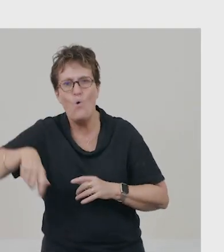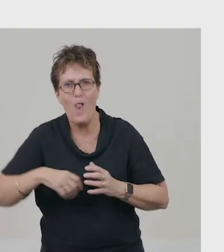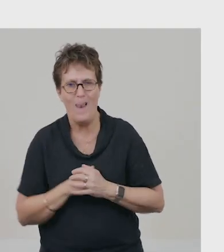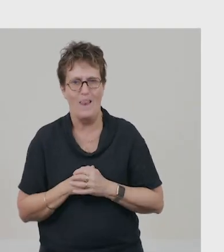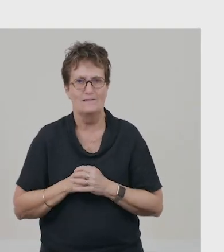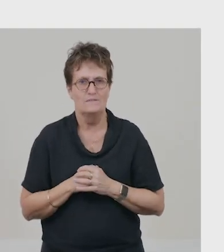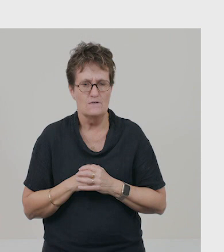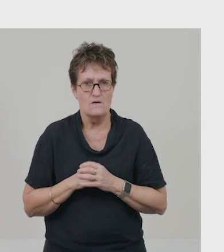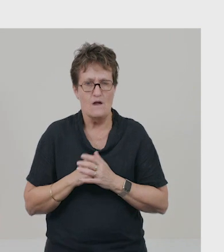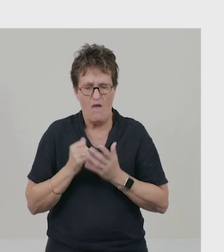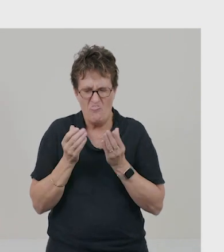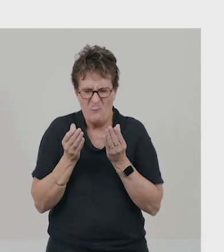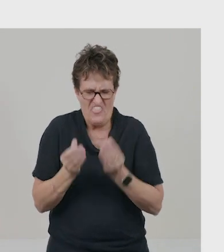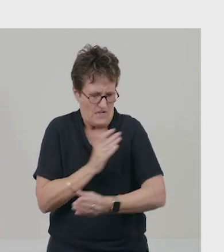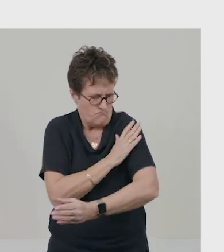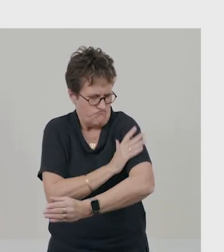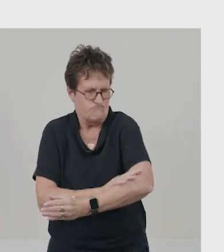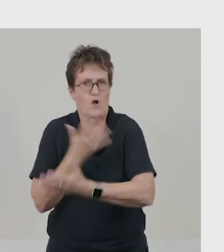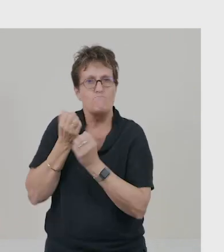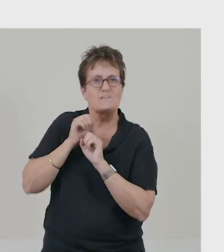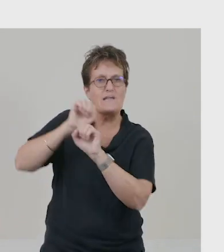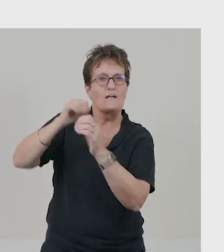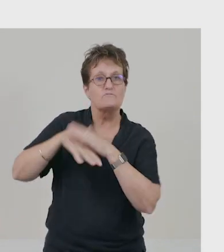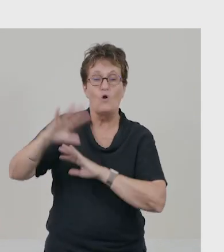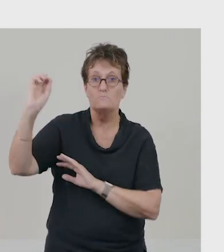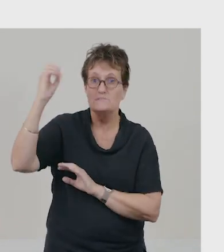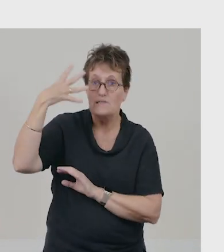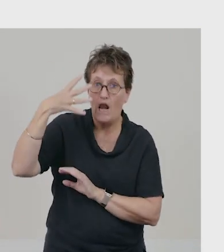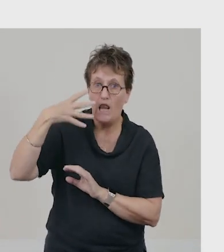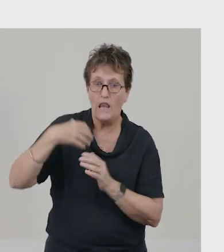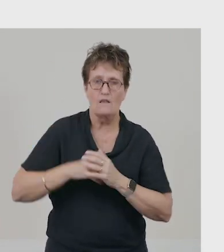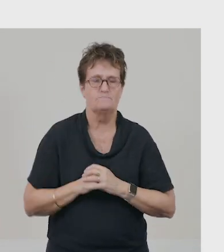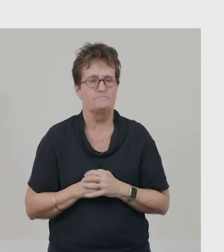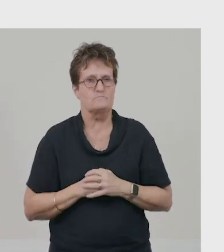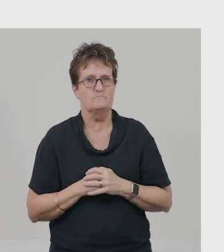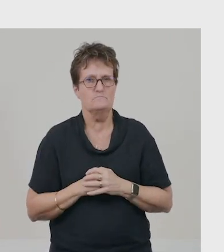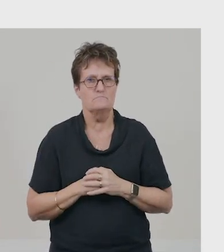The camel's thick coat protects them from the sun, and the extremes of heat and cold.